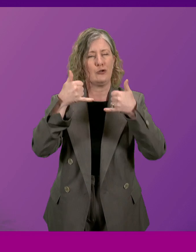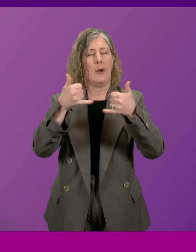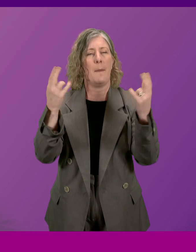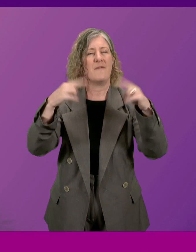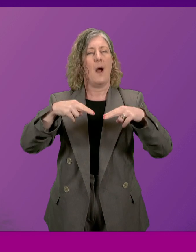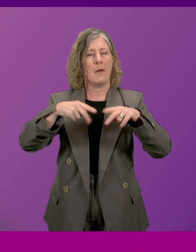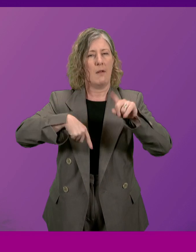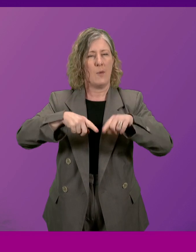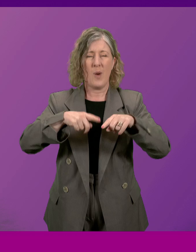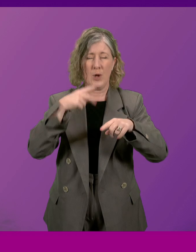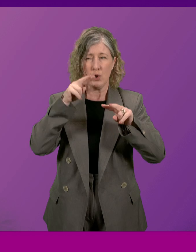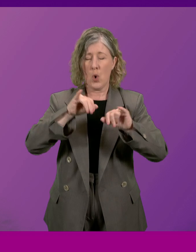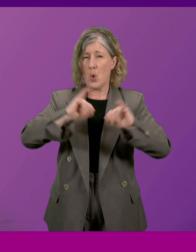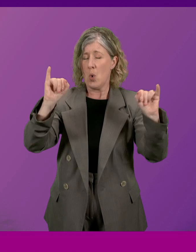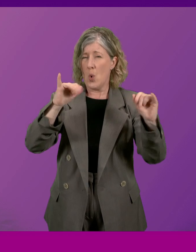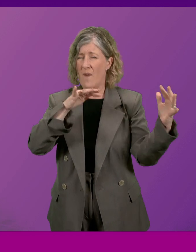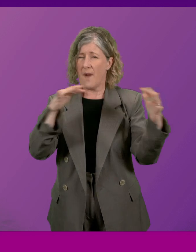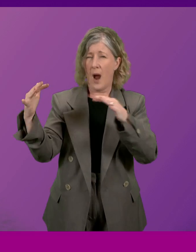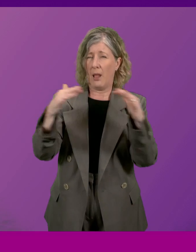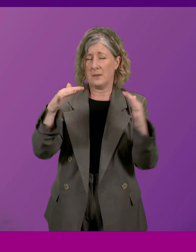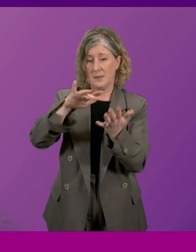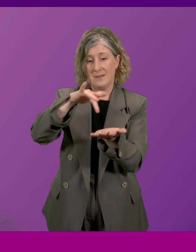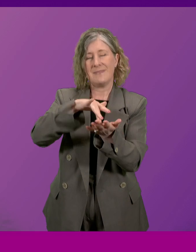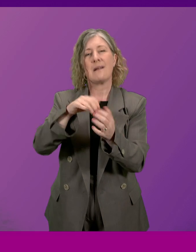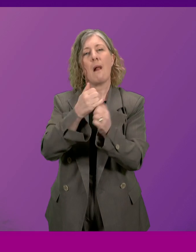of violence and disorder in the city centre of Glasgow, which was caused by groups of